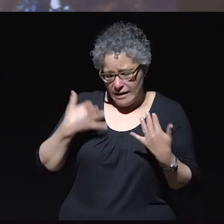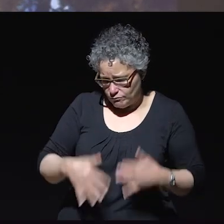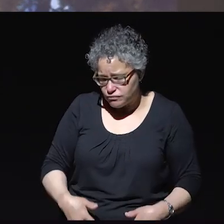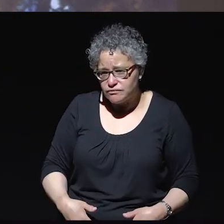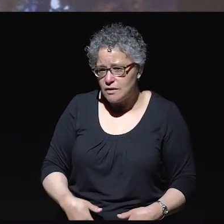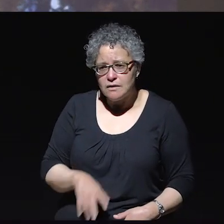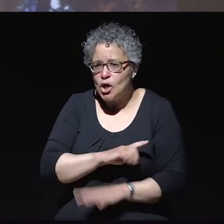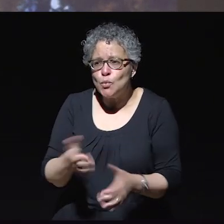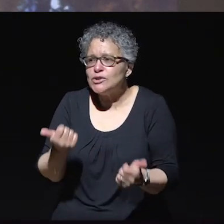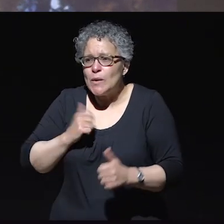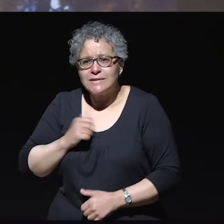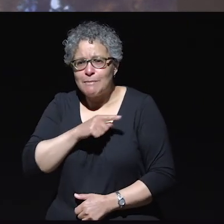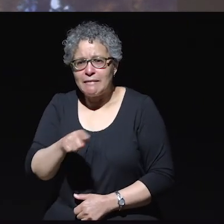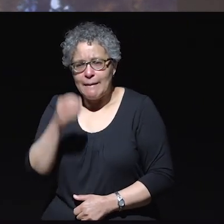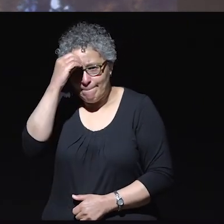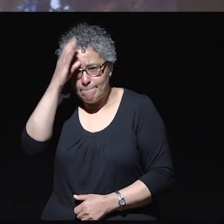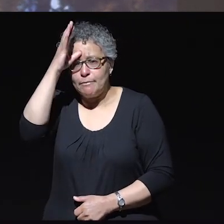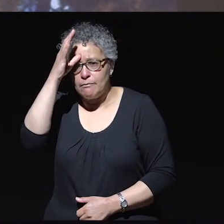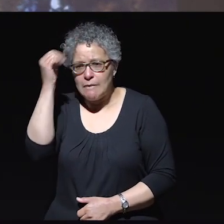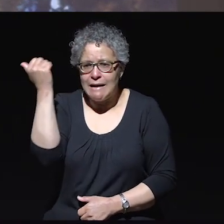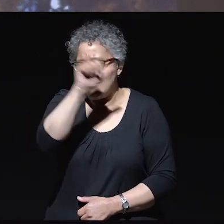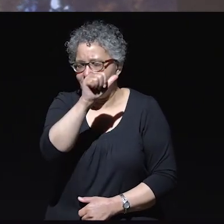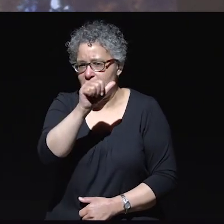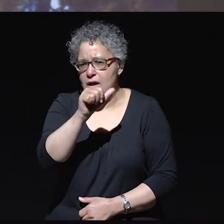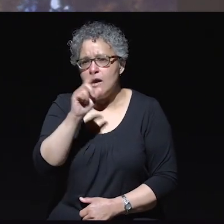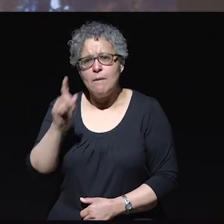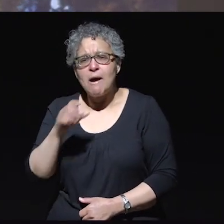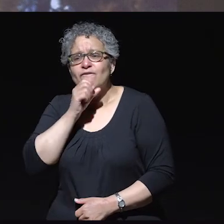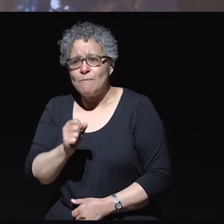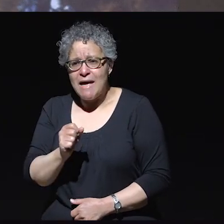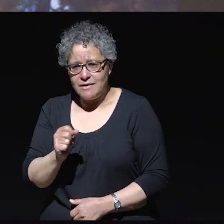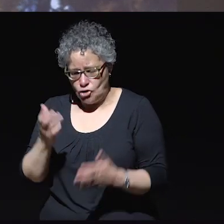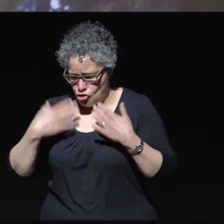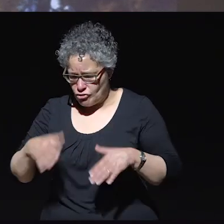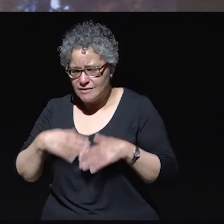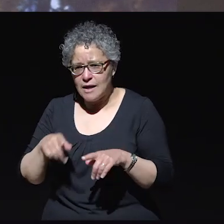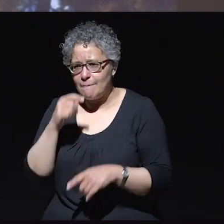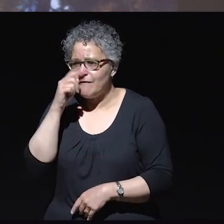to be intellectual and thinking people, but, you know, for men, this was really a quite a statement.